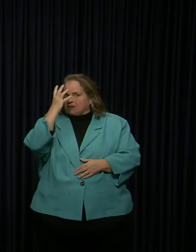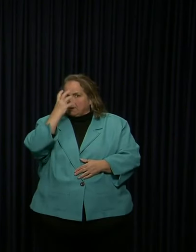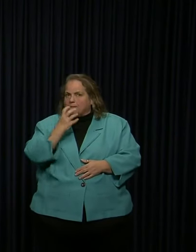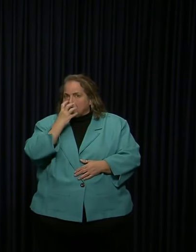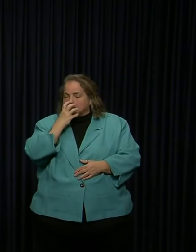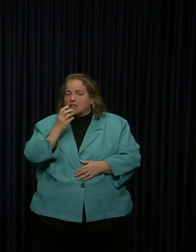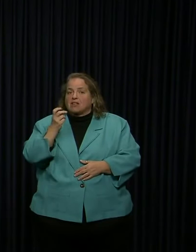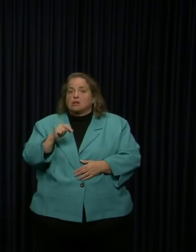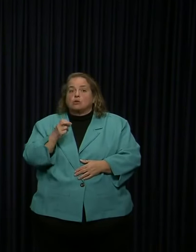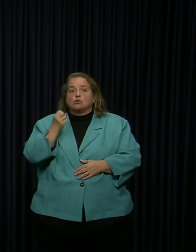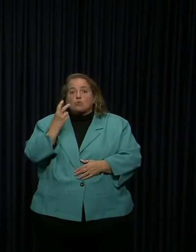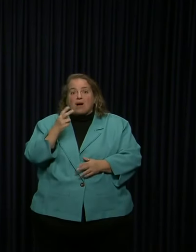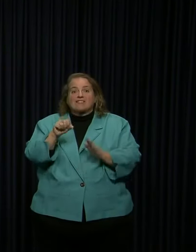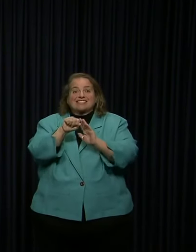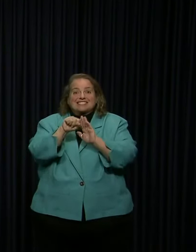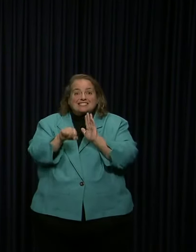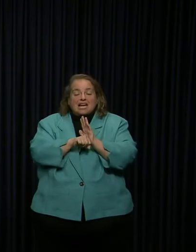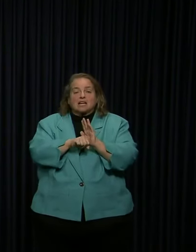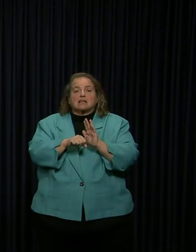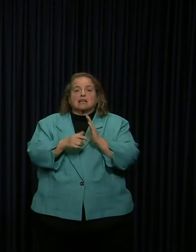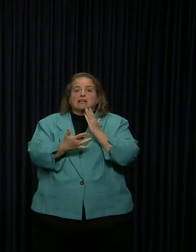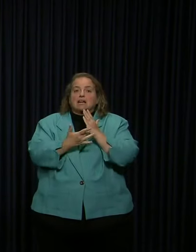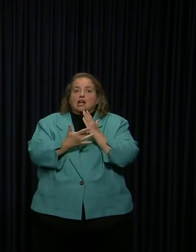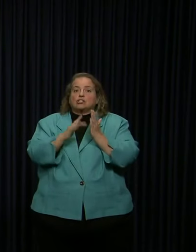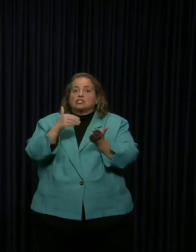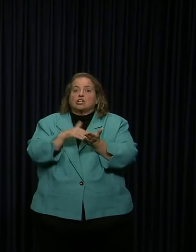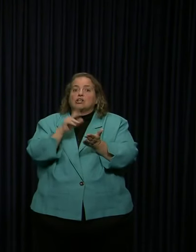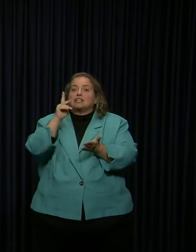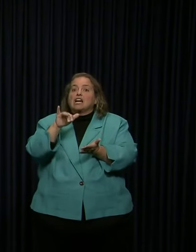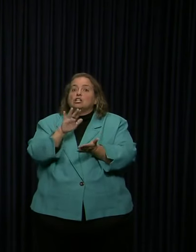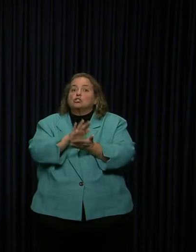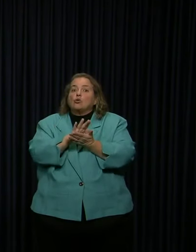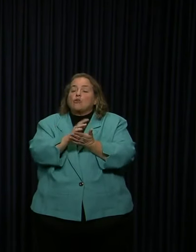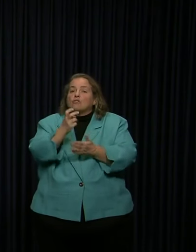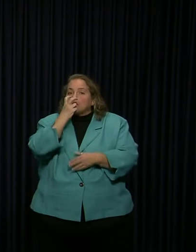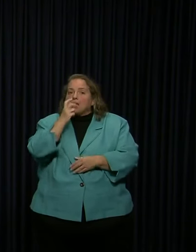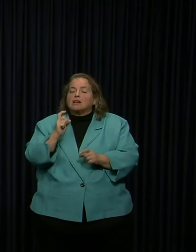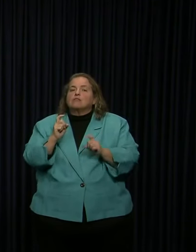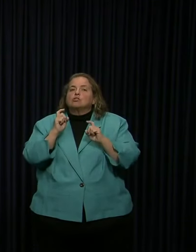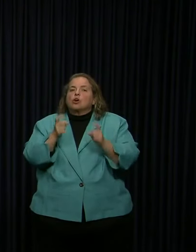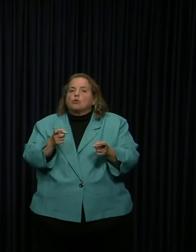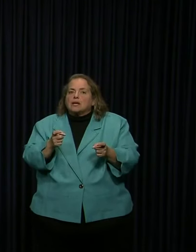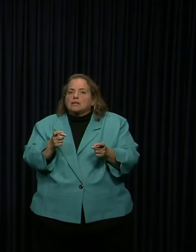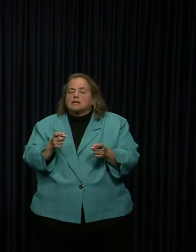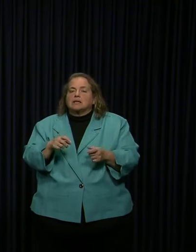DONATIONS RIGHT NOW ARE DRIVING WHAT WE HAVE, AND TOMORROW WE HOPE TO BE ABLE TO GIVE YOU